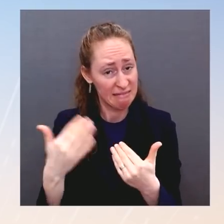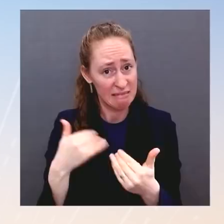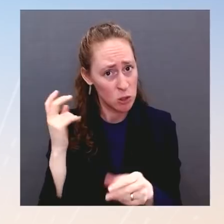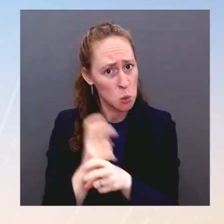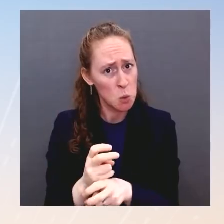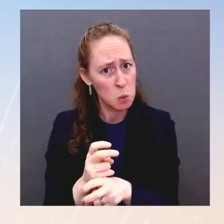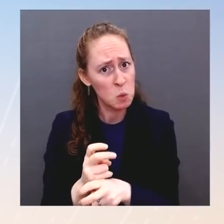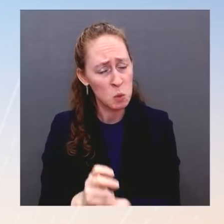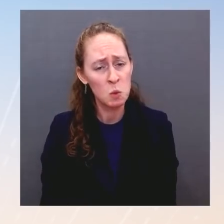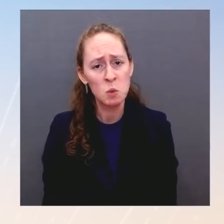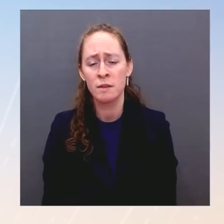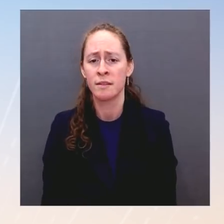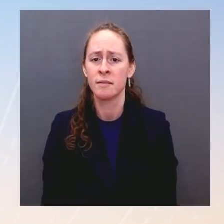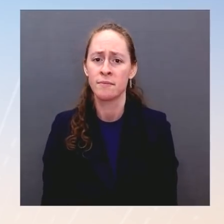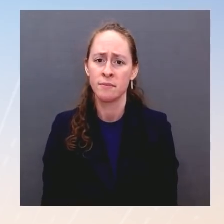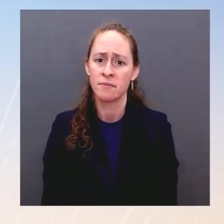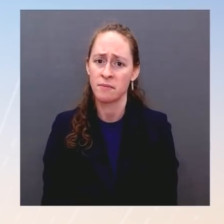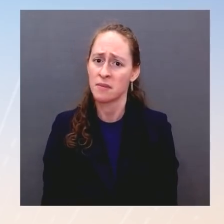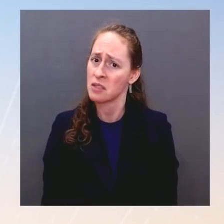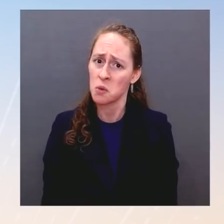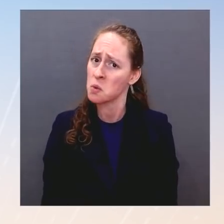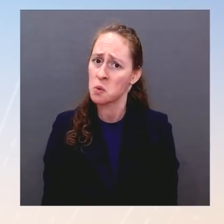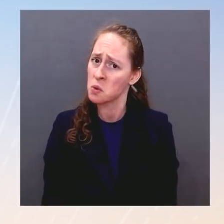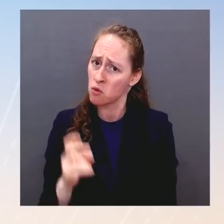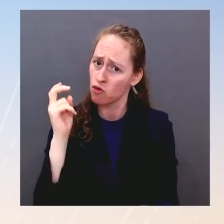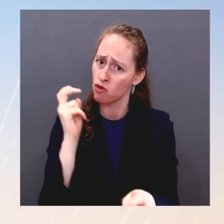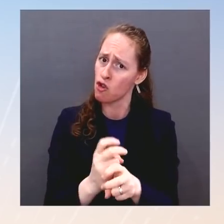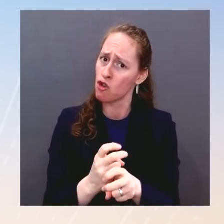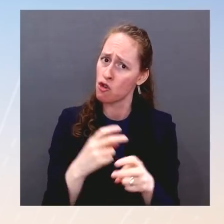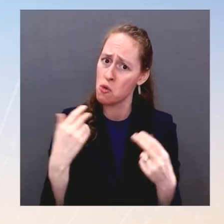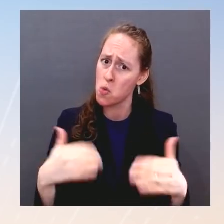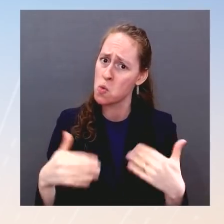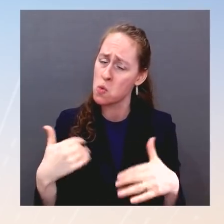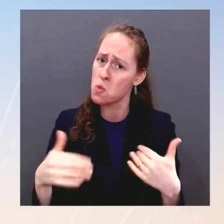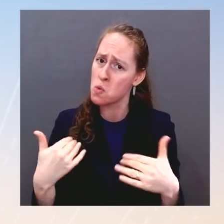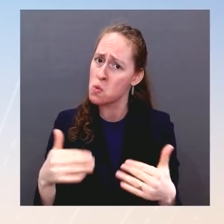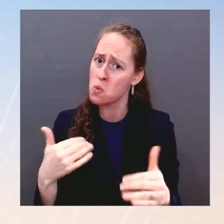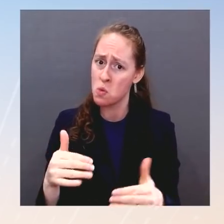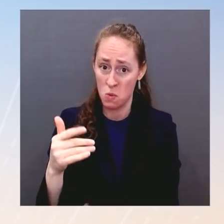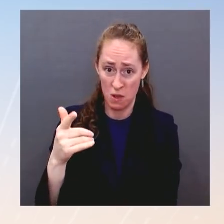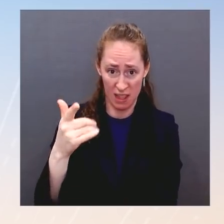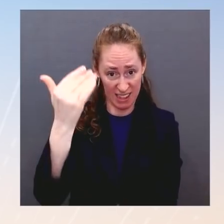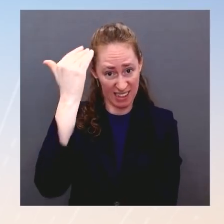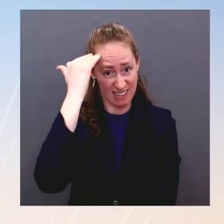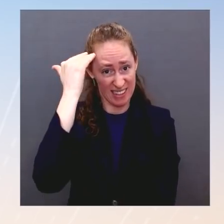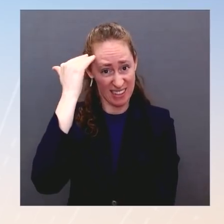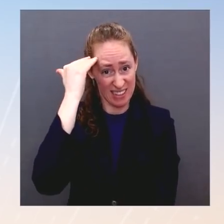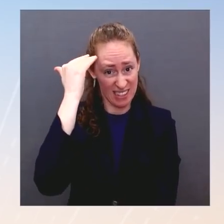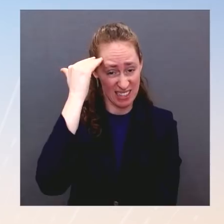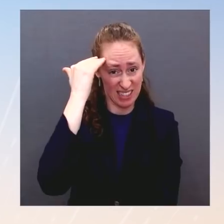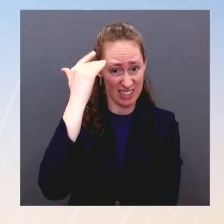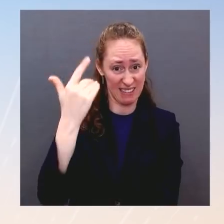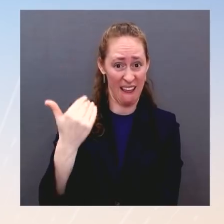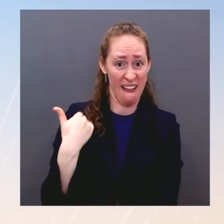against the actions of an autocratic leader. And that's exactly what these protesters are doing. The Press: There's a large room; I'll ask only one last question,